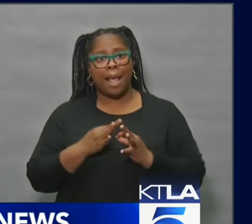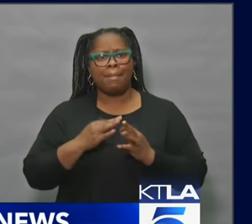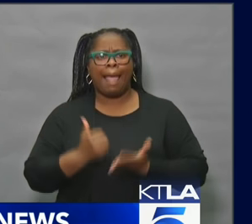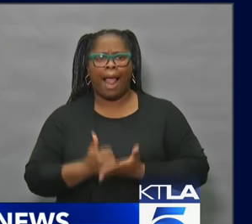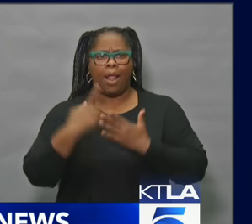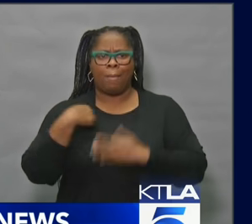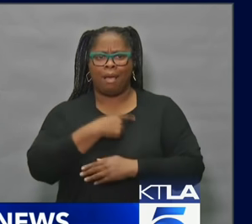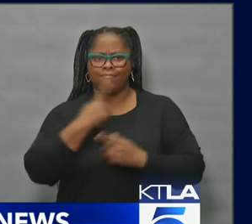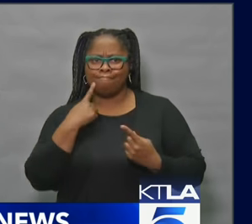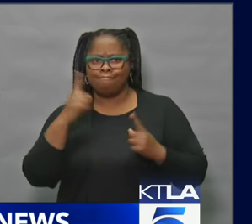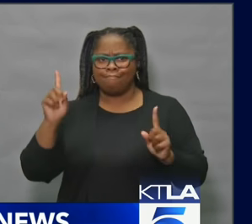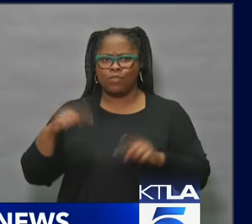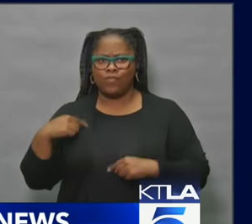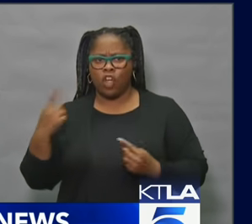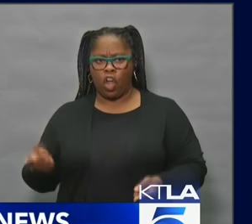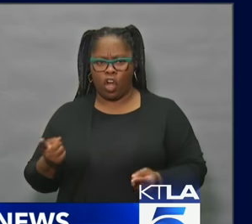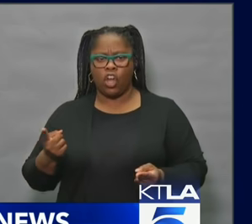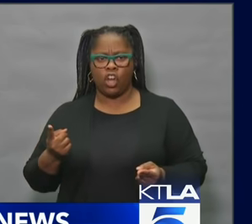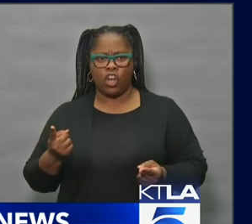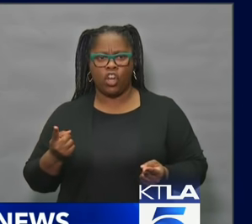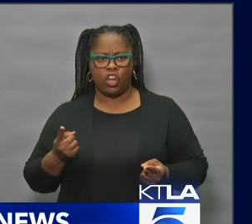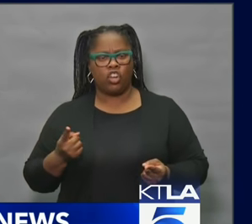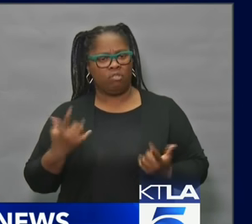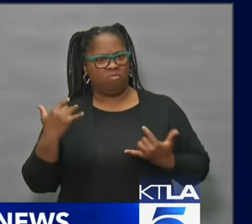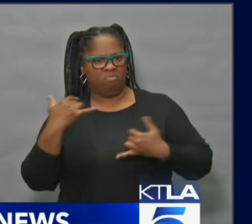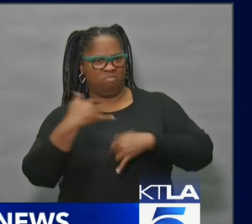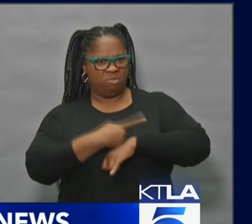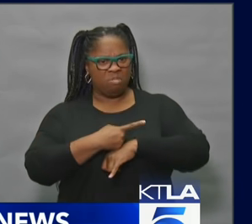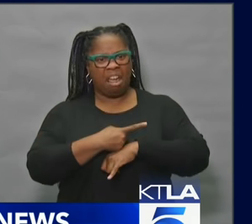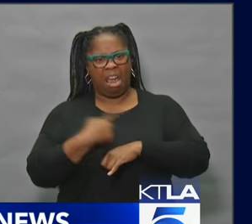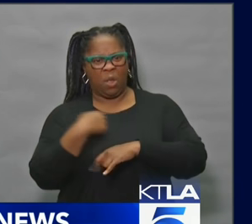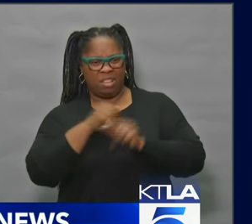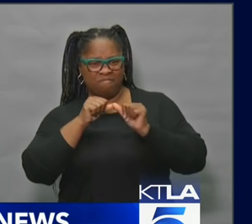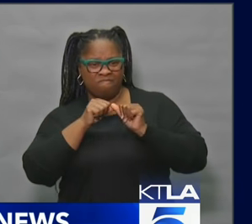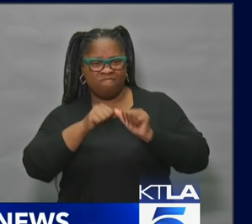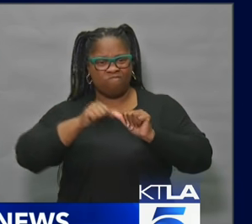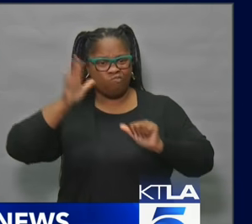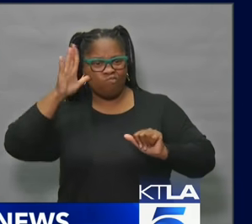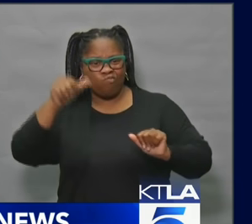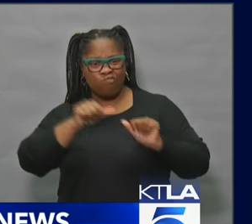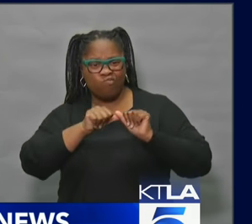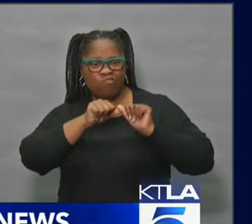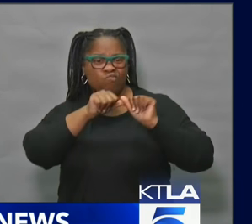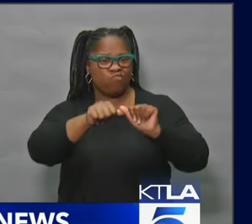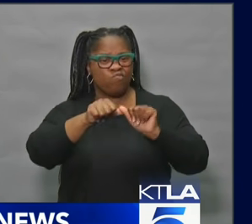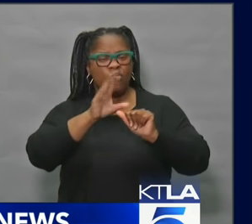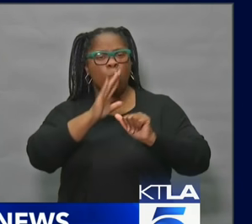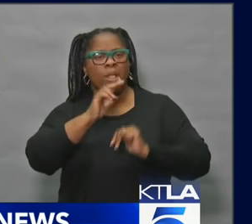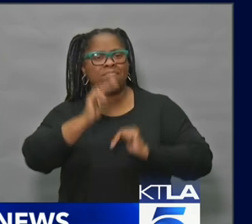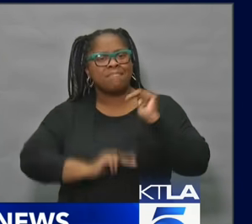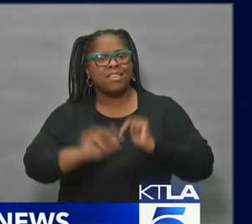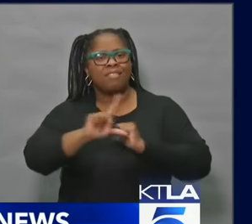PATIENCE AND YOUR COMPLIANCE. YOUR COMMITMENT TO YOUR HEALTH AND THE WELL-BEING OF YOUR FAMILY AND NEIGHBORS HAS GOTTEN US THIS FAR. IT IS IN